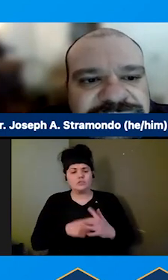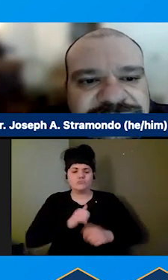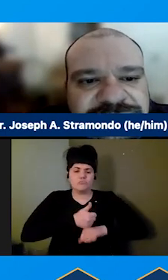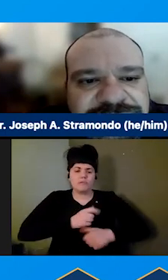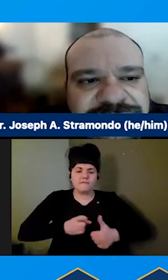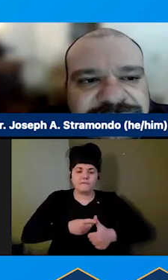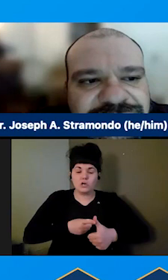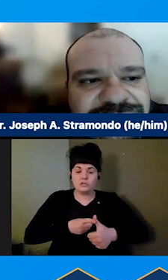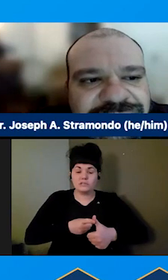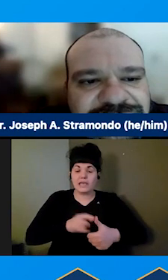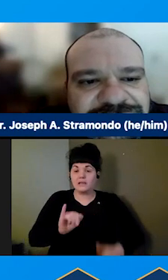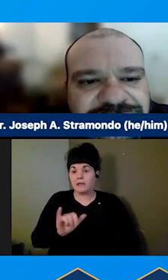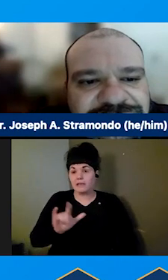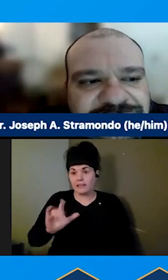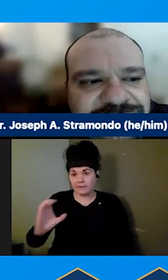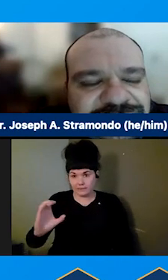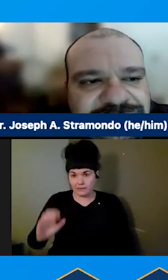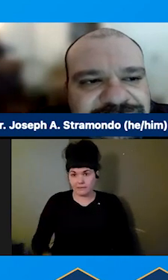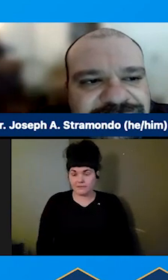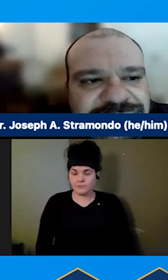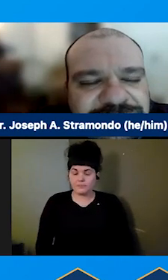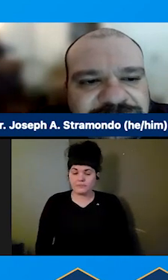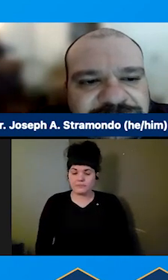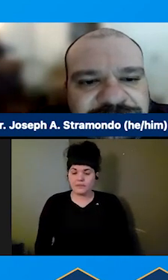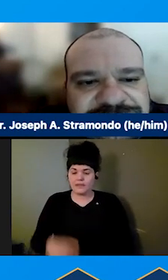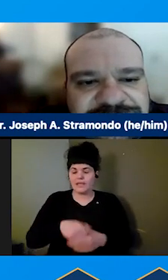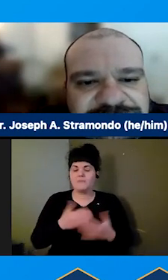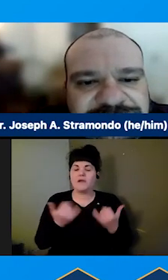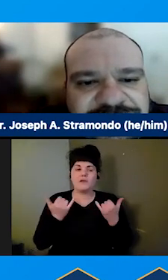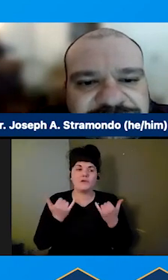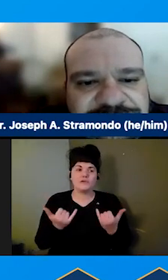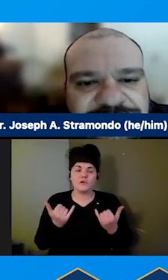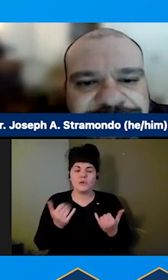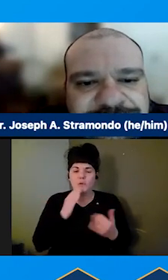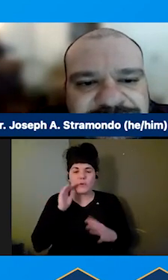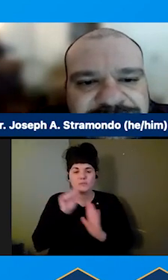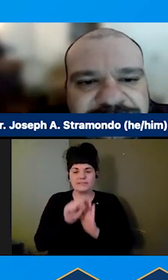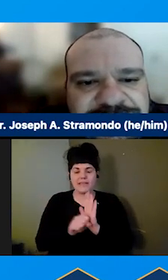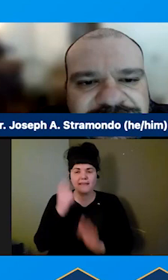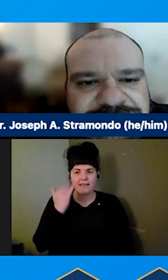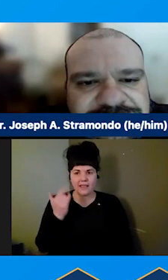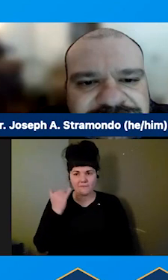independent living center in my currently -- in my current home state of California and I